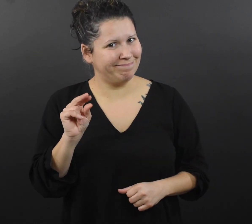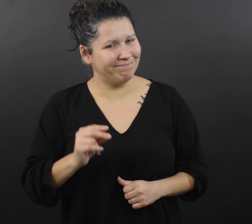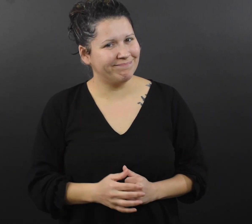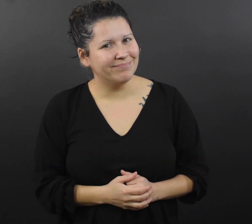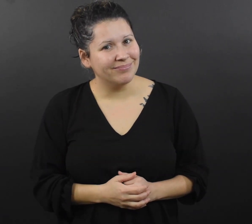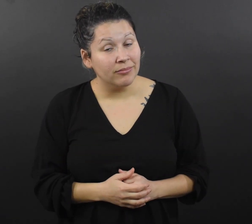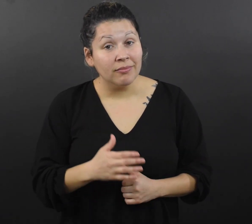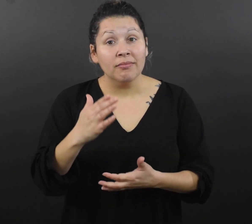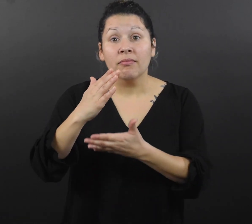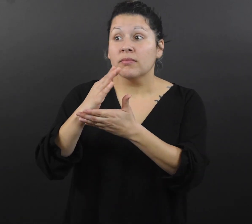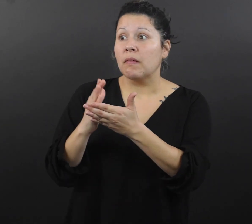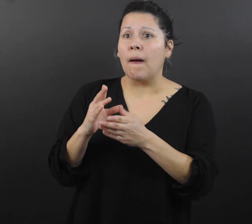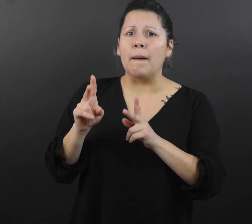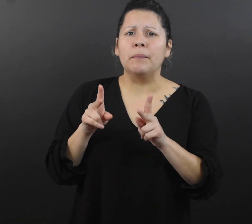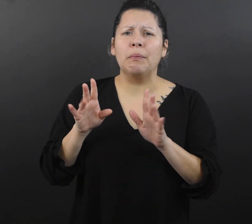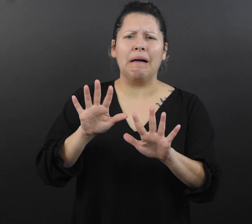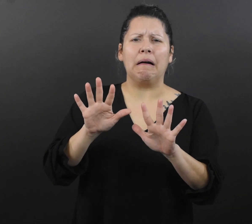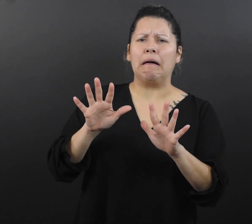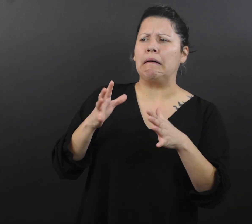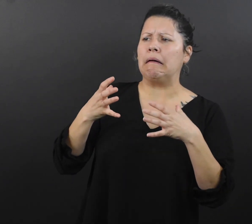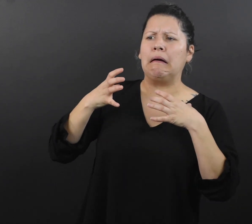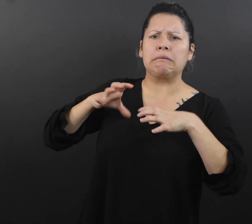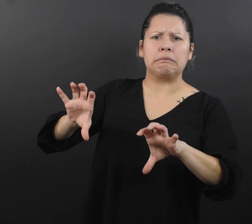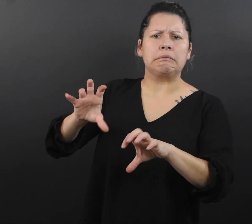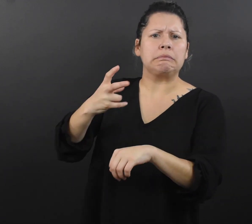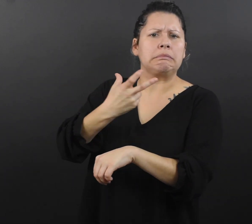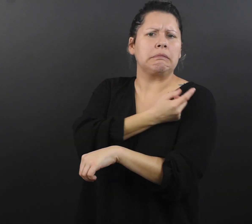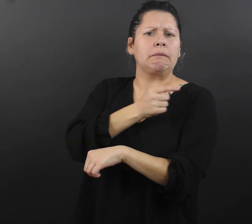Some people avoid the flu shot because they dislike potential side effects.